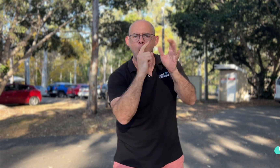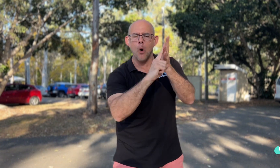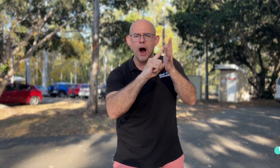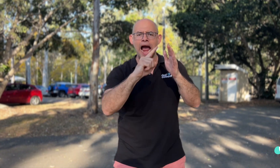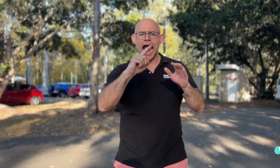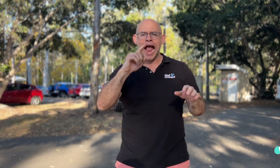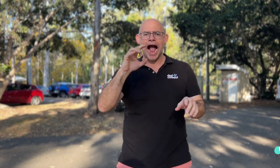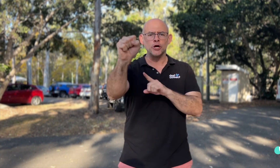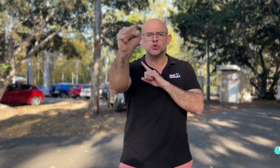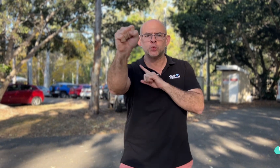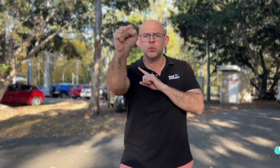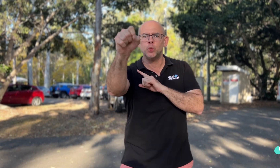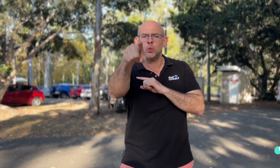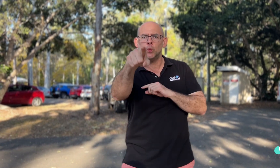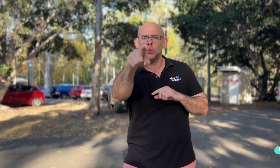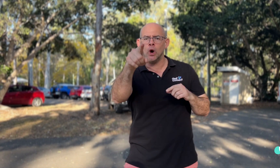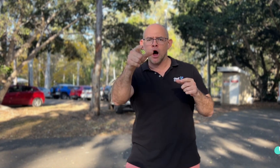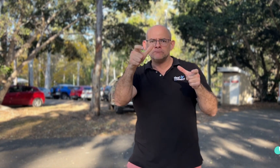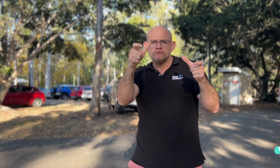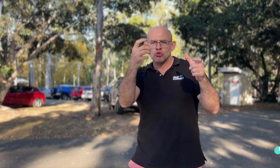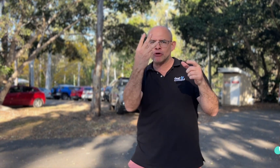called “Catch You” with three eyes.